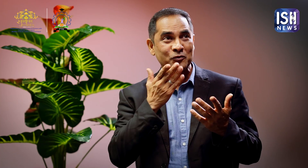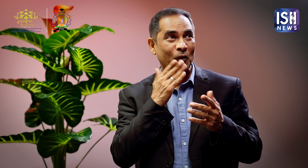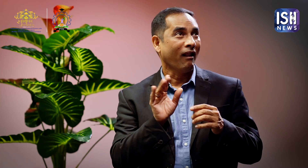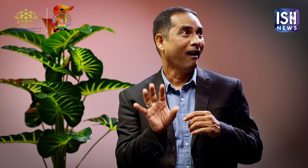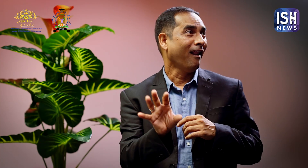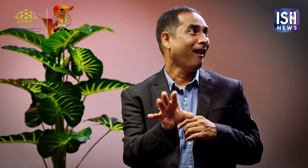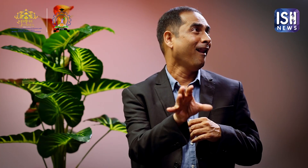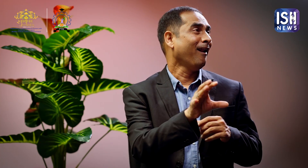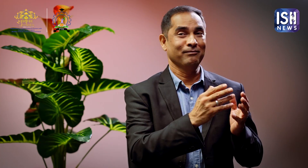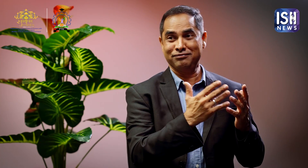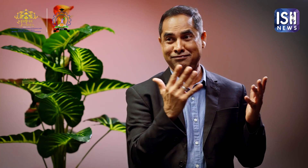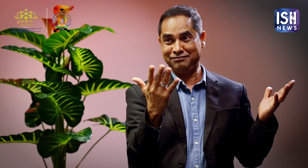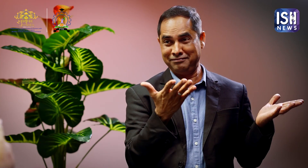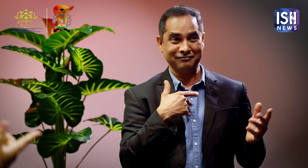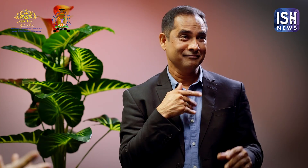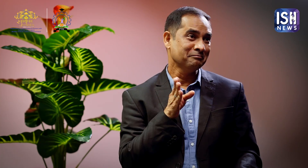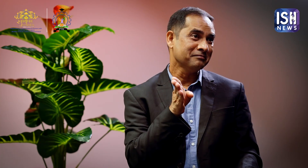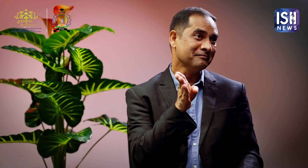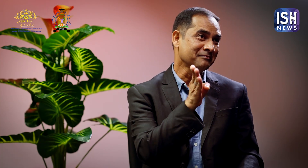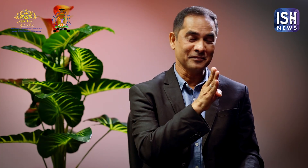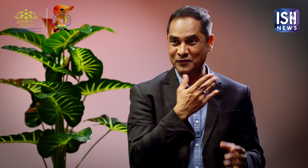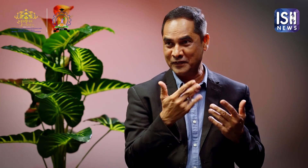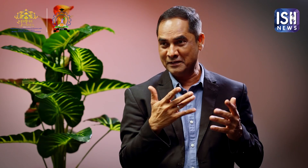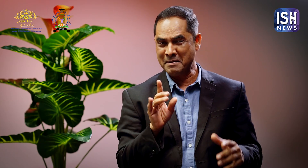Yes, there are many Deaf schools in India, and I’ve personally visited most of them.